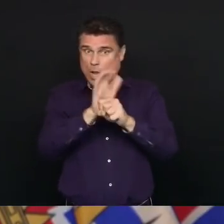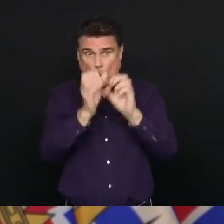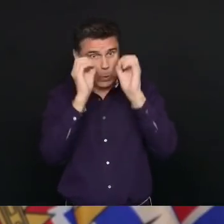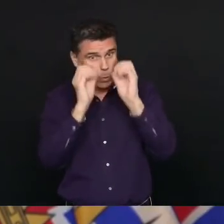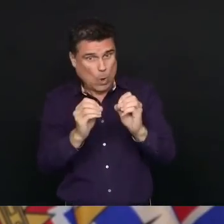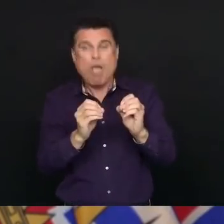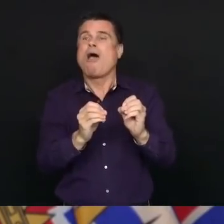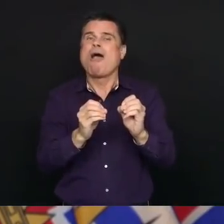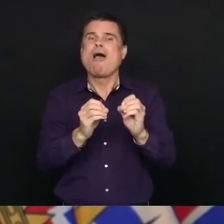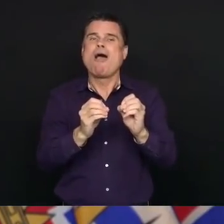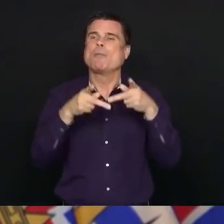visit once it is cleared?